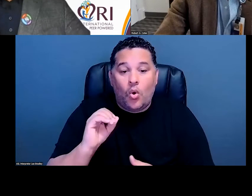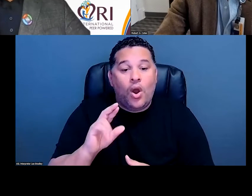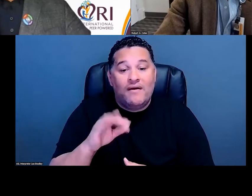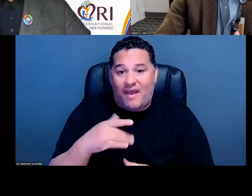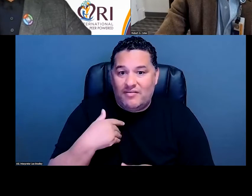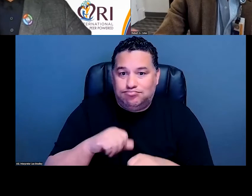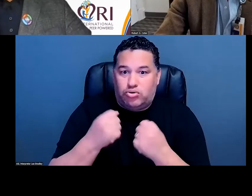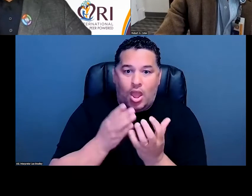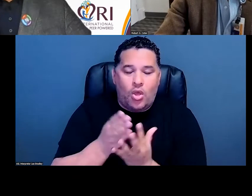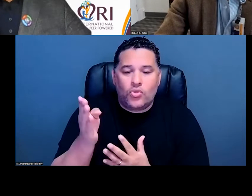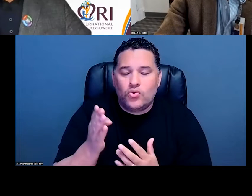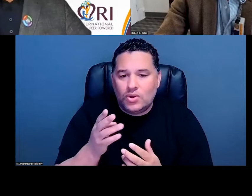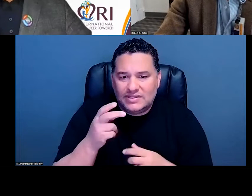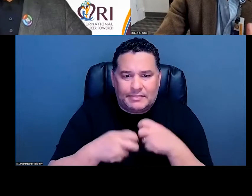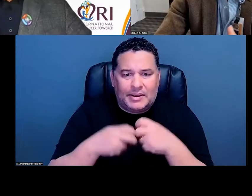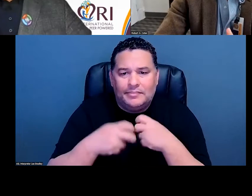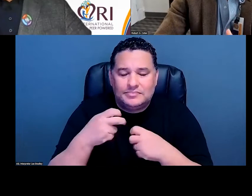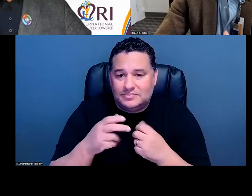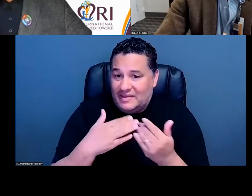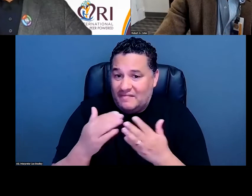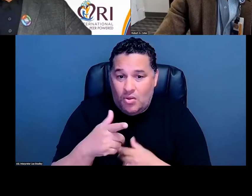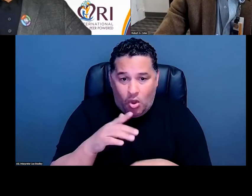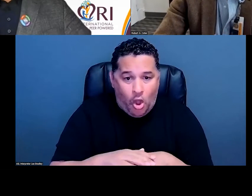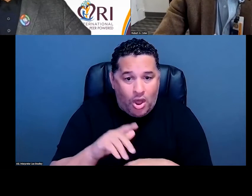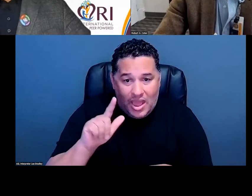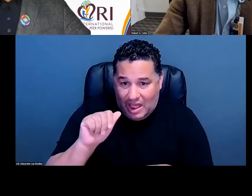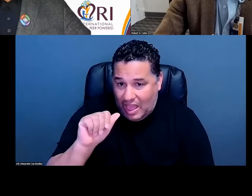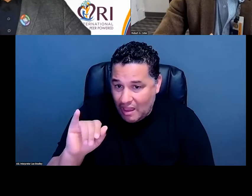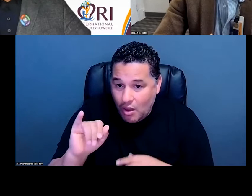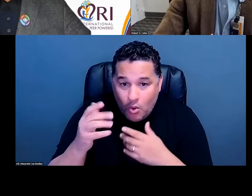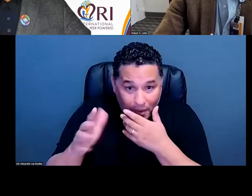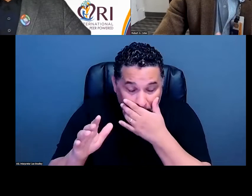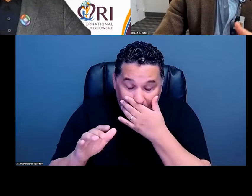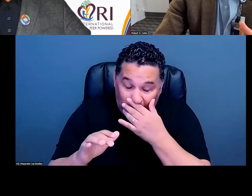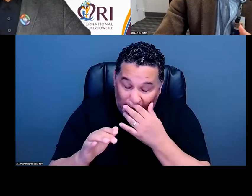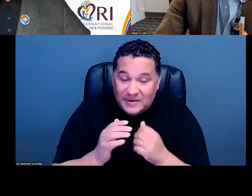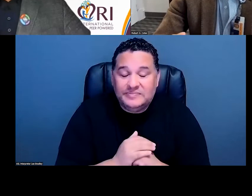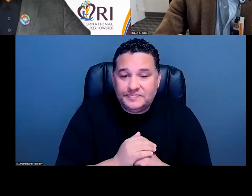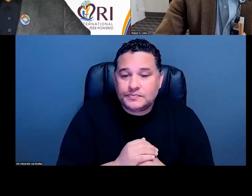BE WEARING OFF IN A PERSON'S SYSTEM OR SOME ONE MAY BE HAVING BREAKTHROUGH SYMPTOMS DESPITE